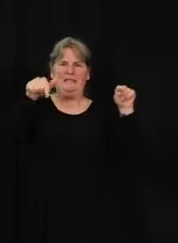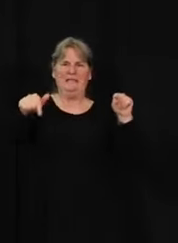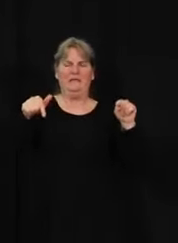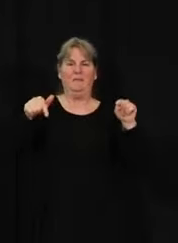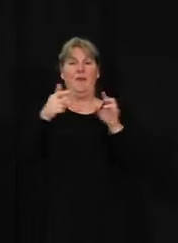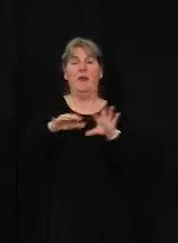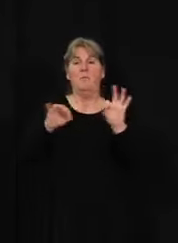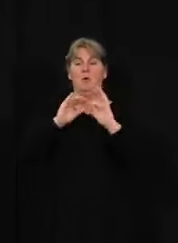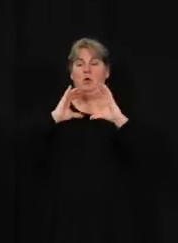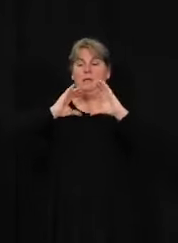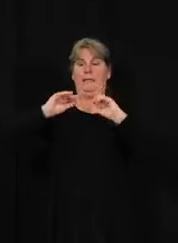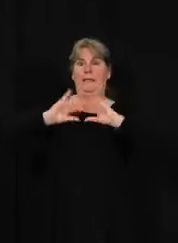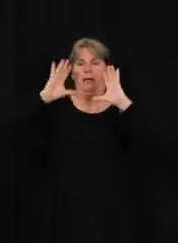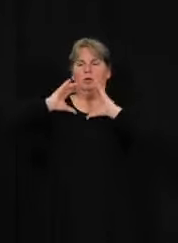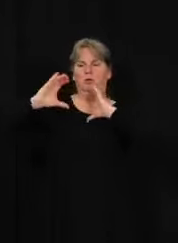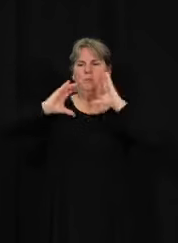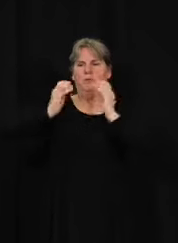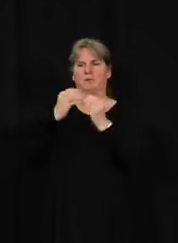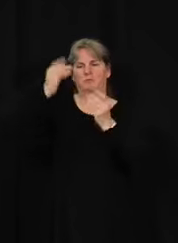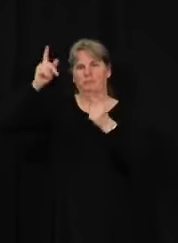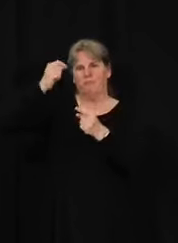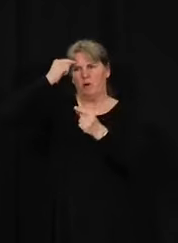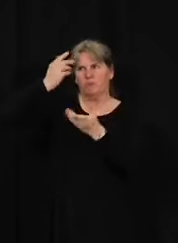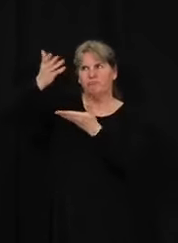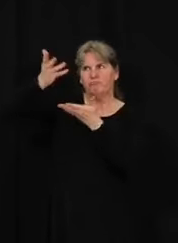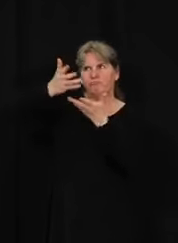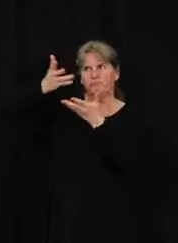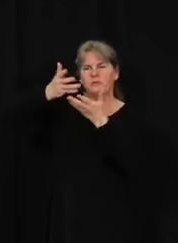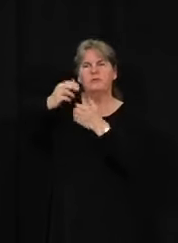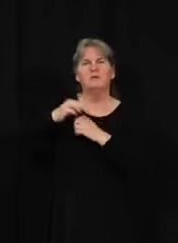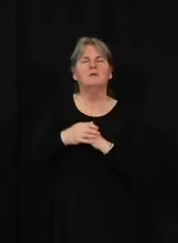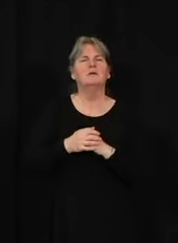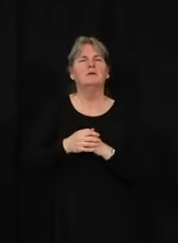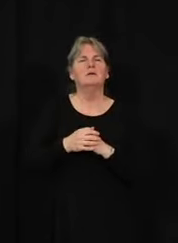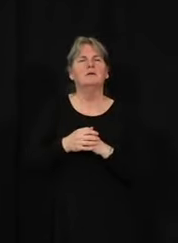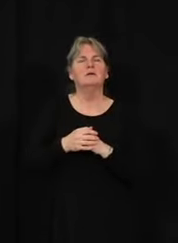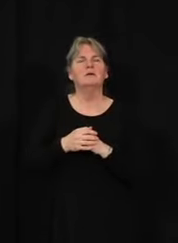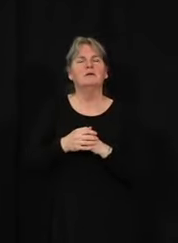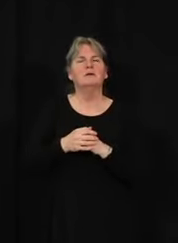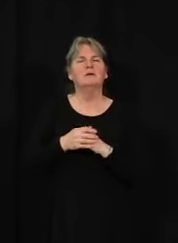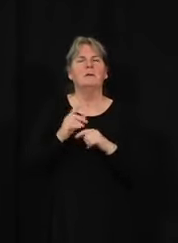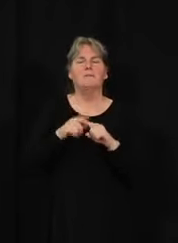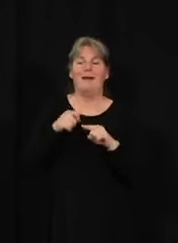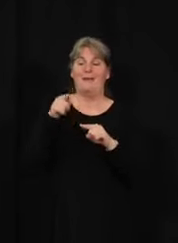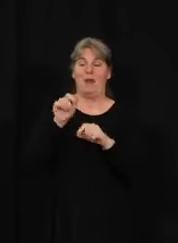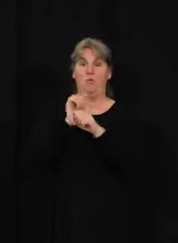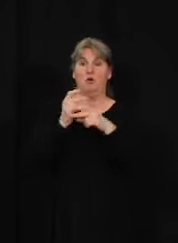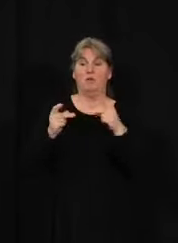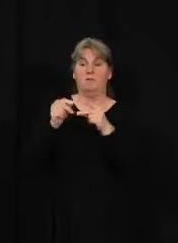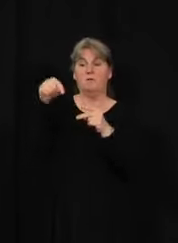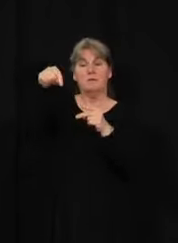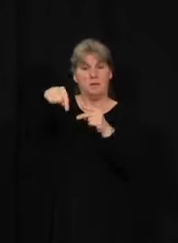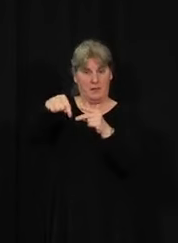around communication. Ensuring good lines of communication. But a well structured workplace